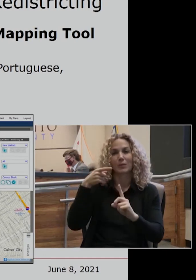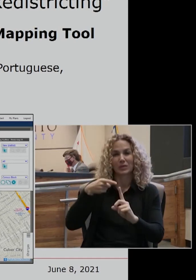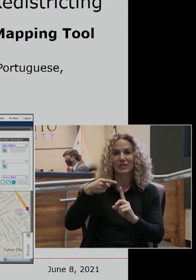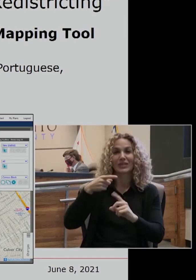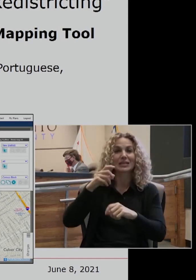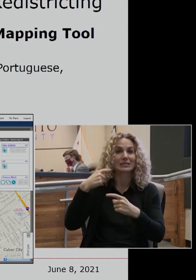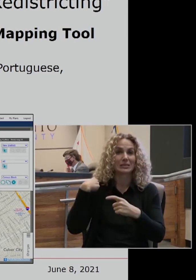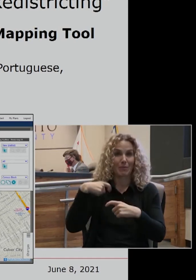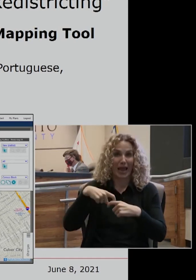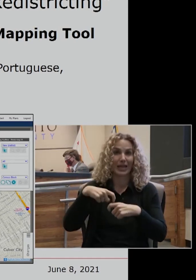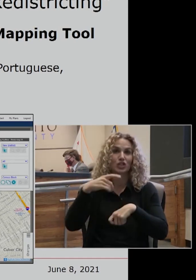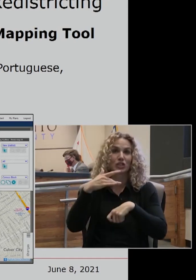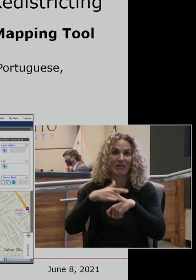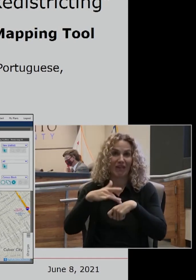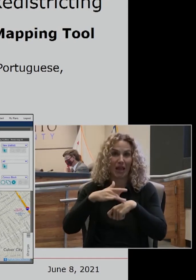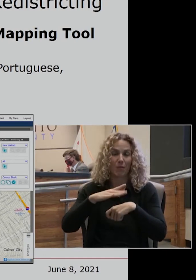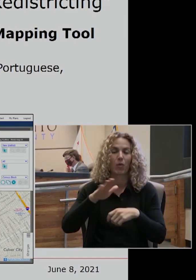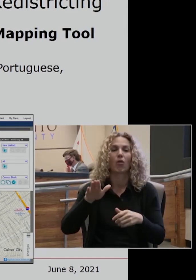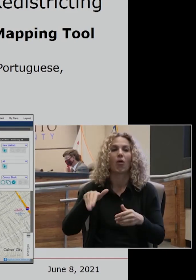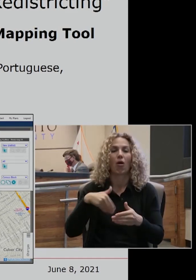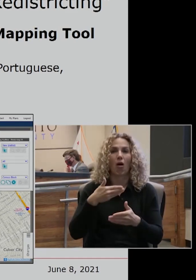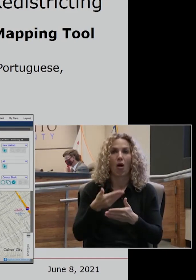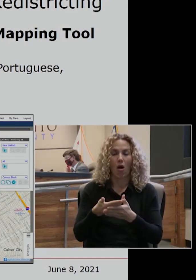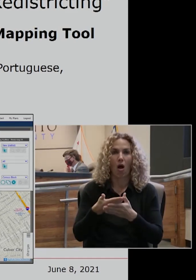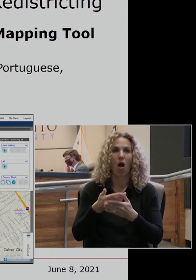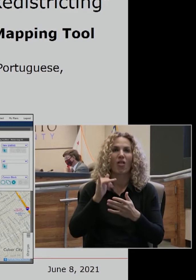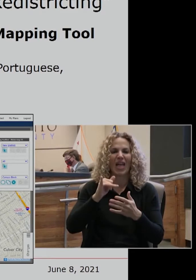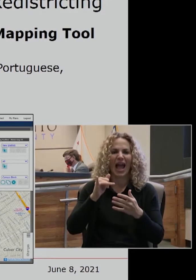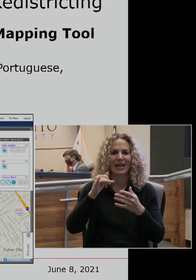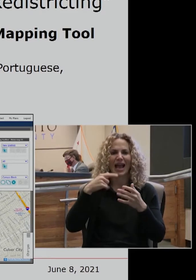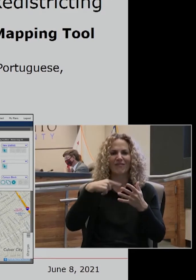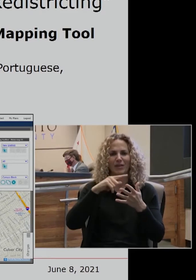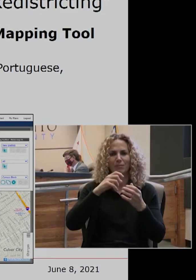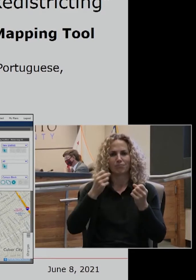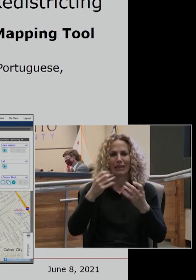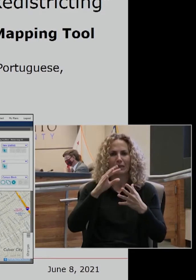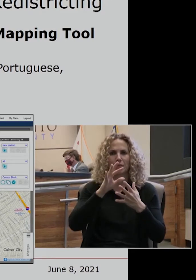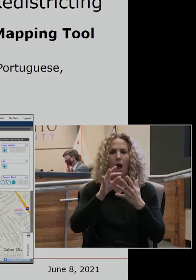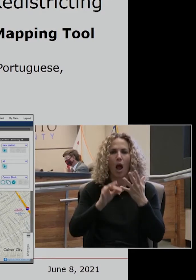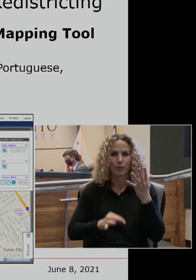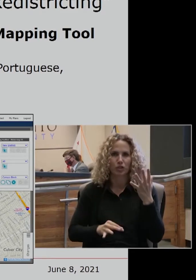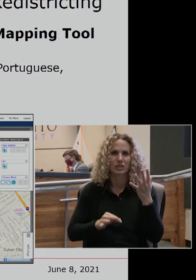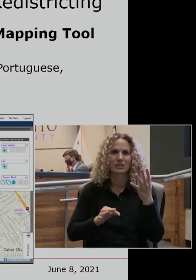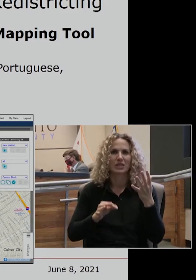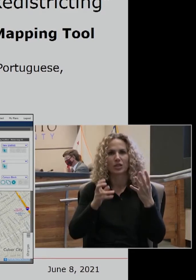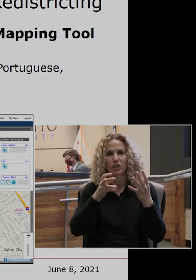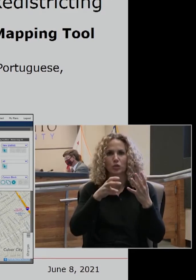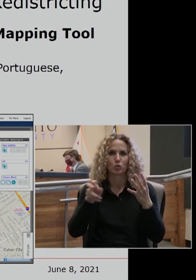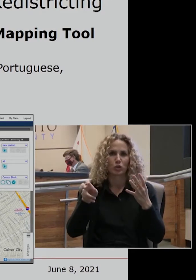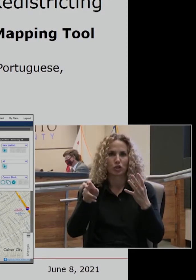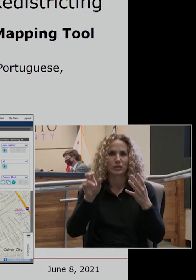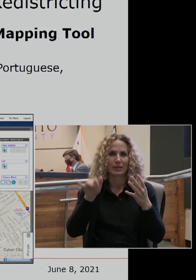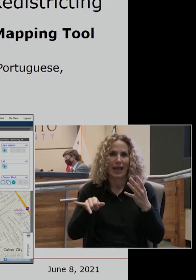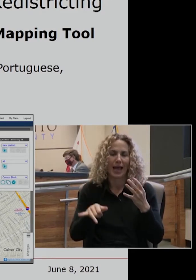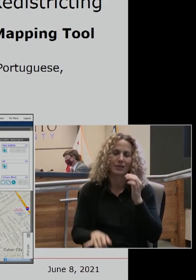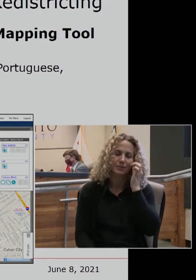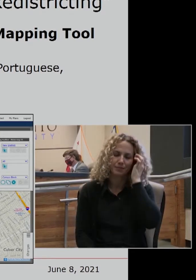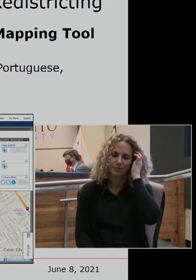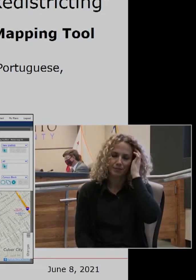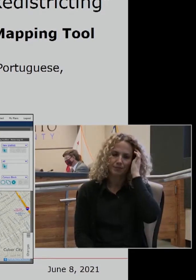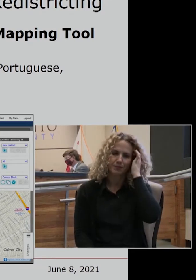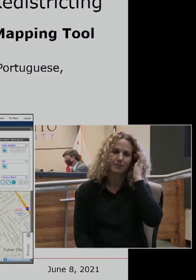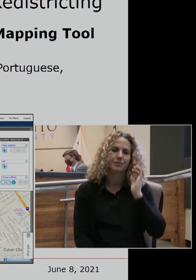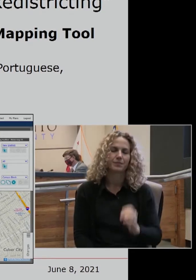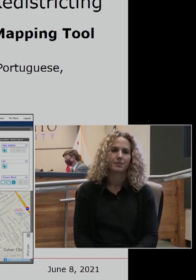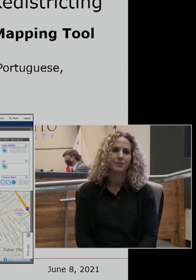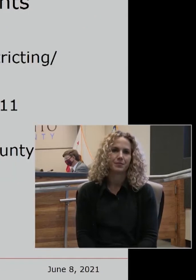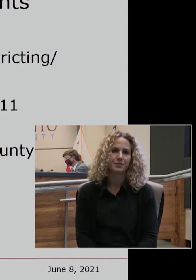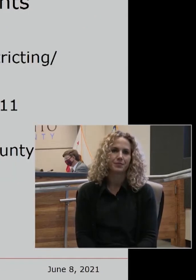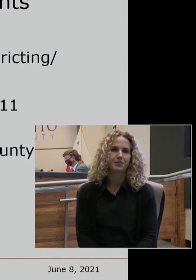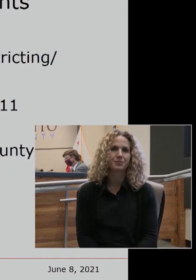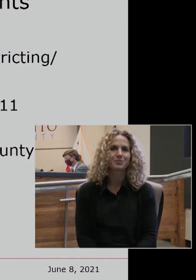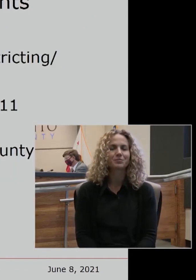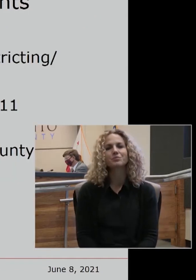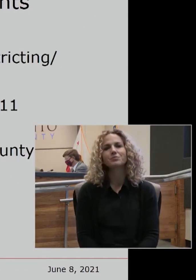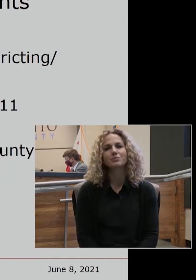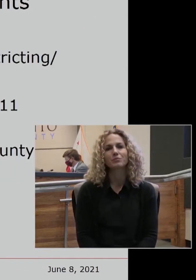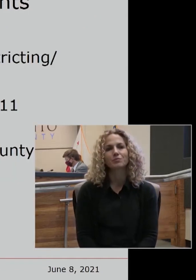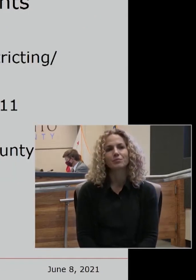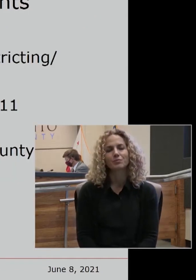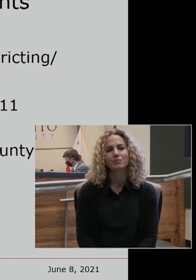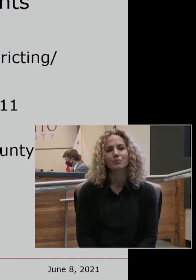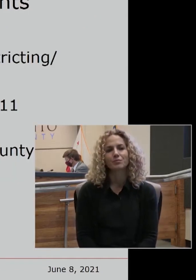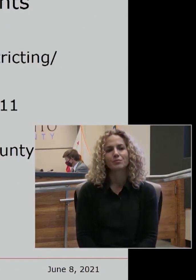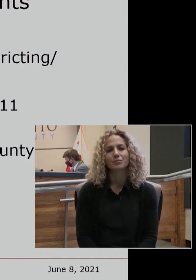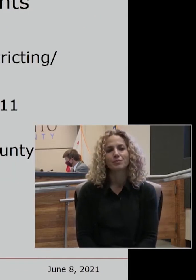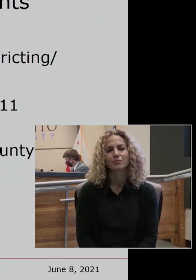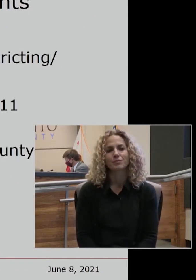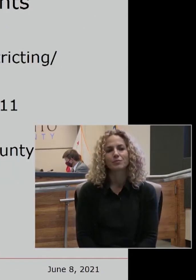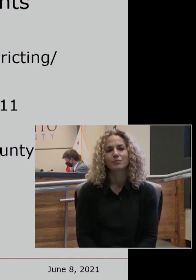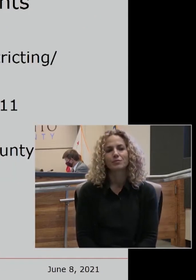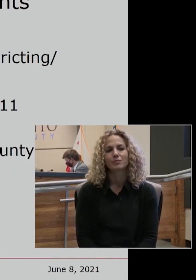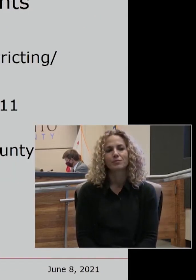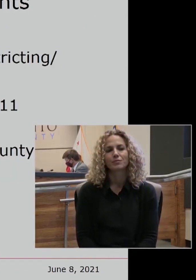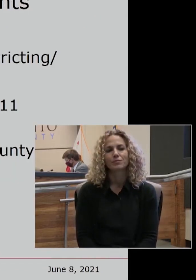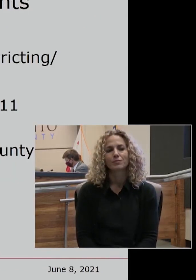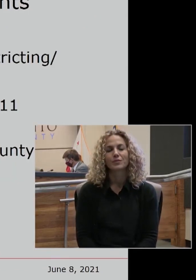IS A IN LAR, SPANISH IS AVAILABLE AND CONTROLS WILL PUSH